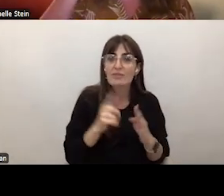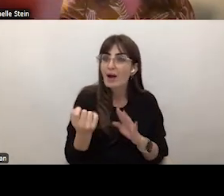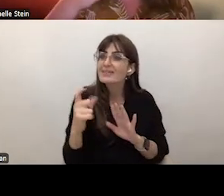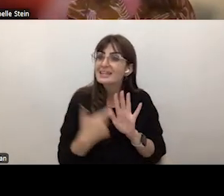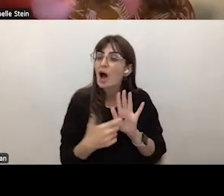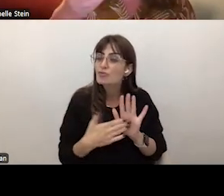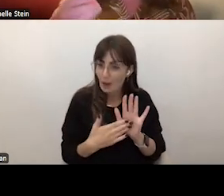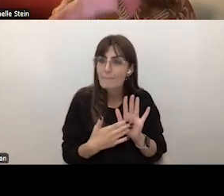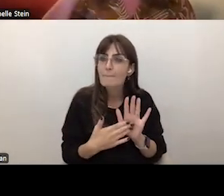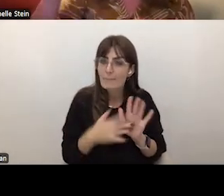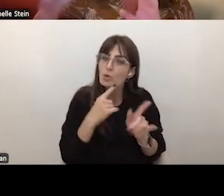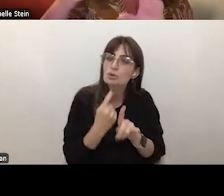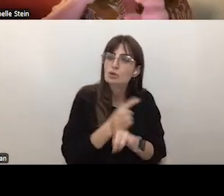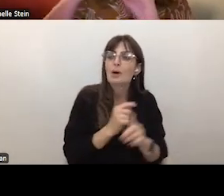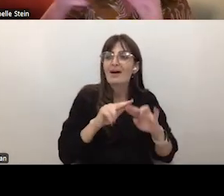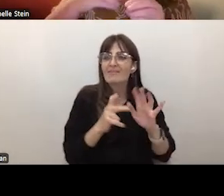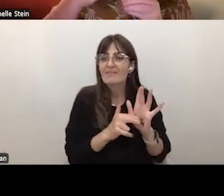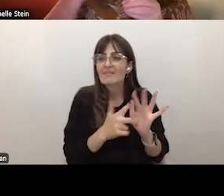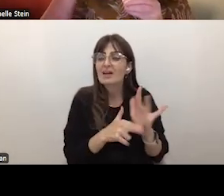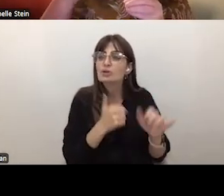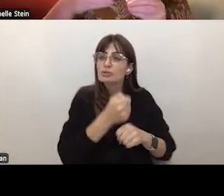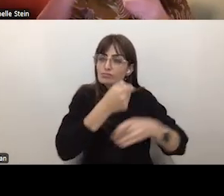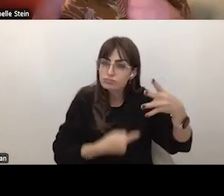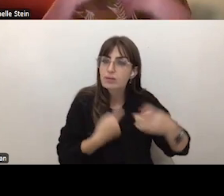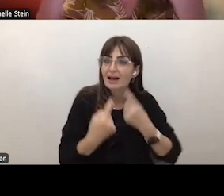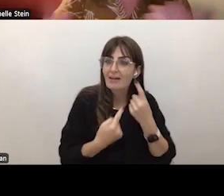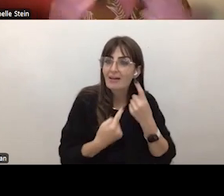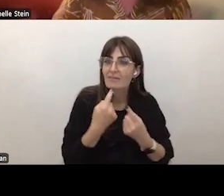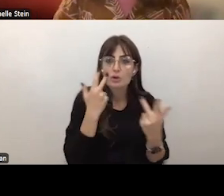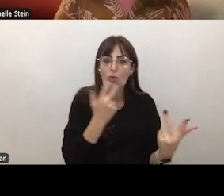when we talk about filtering information, that will be the reports that you would